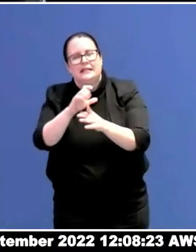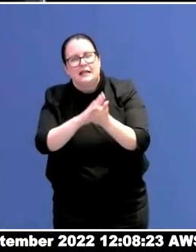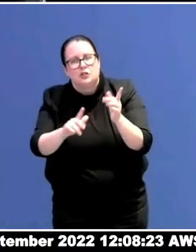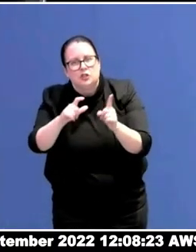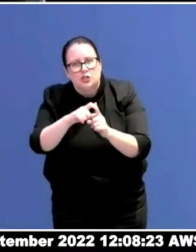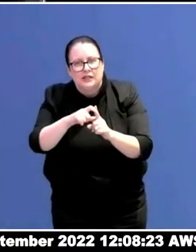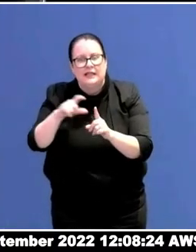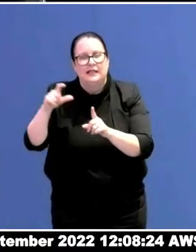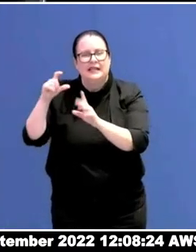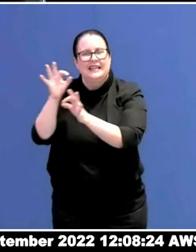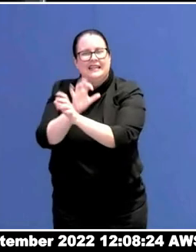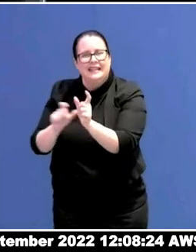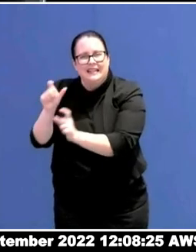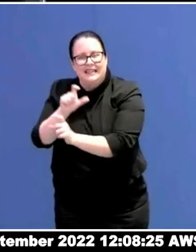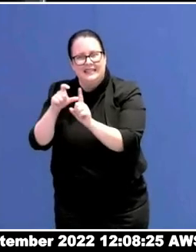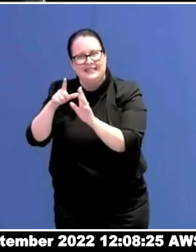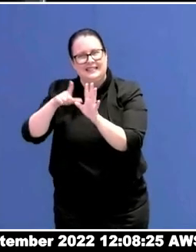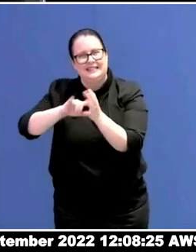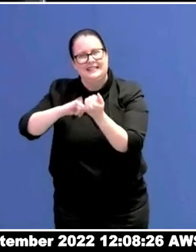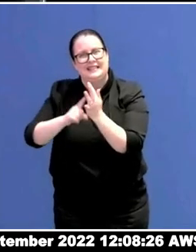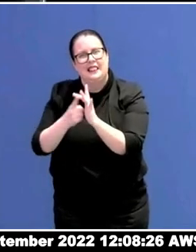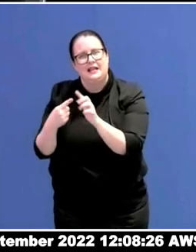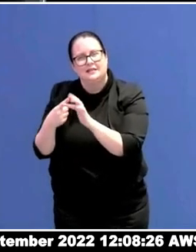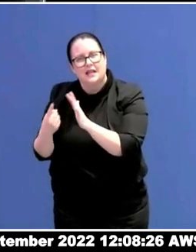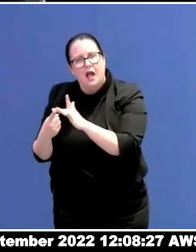They were some of the elements and disabilities that some of the men did have.